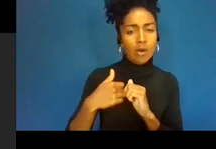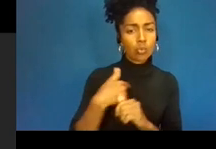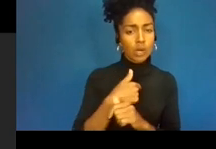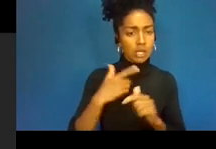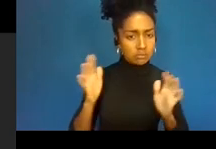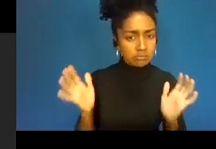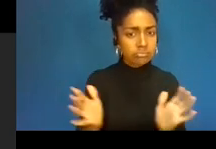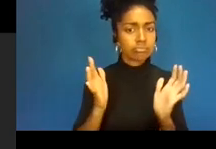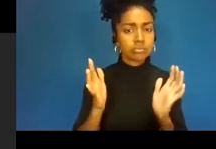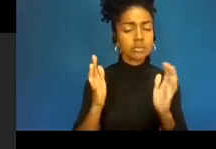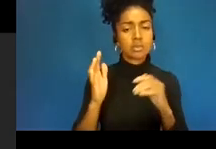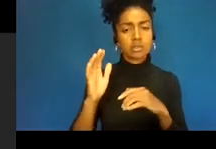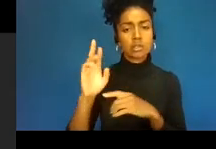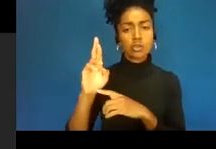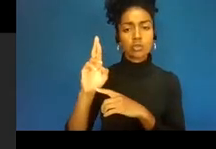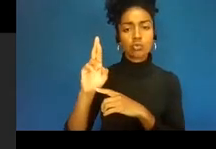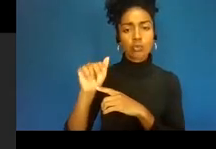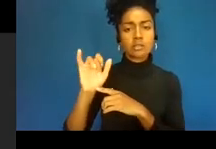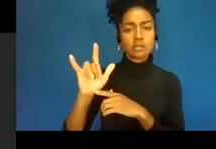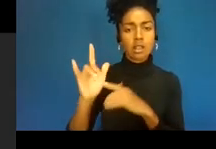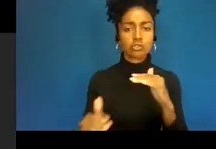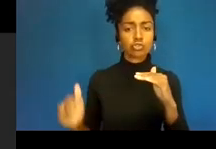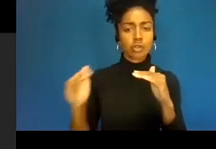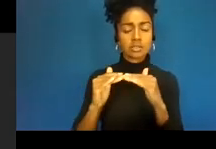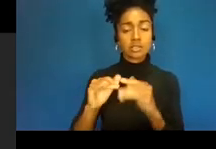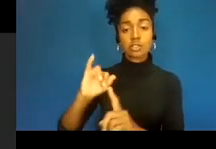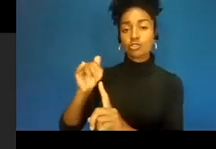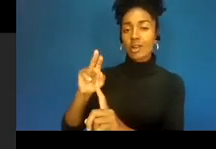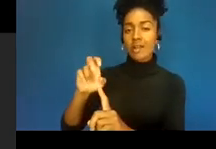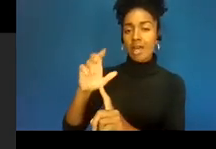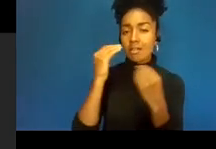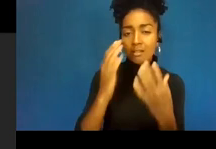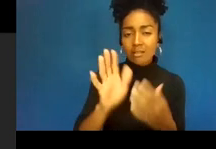[Jenelle, facilitator] Zandra, just so you know, you're cutting in and out a little bit with your audio.